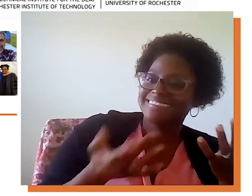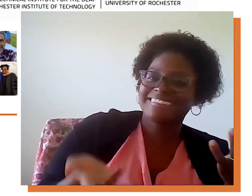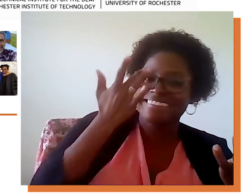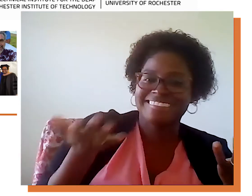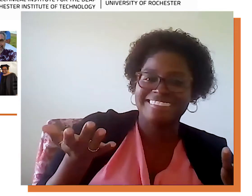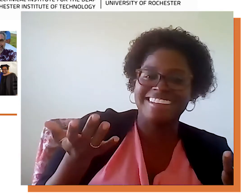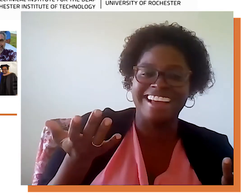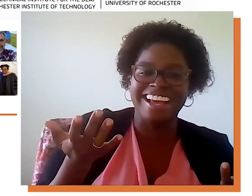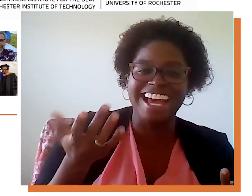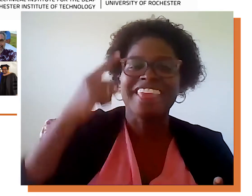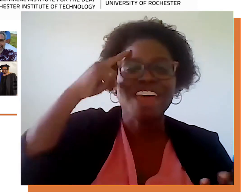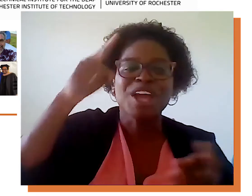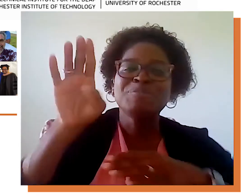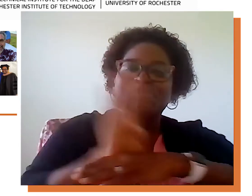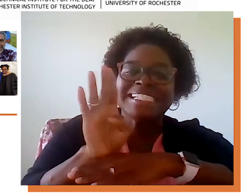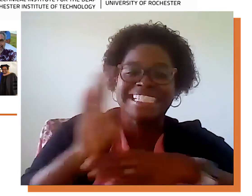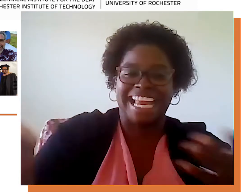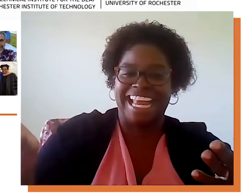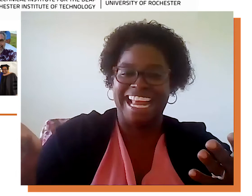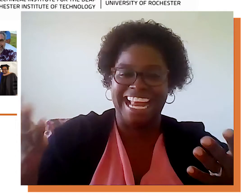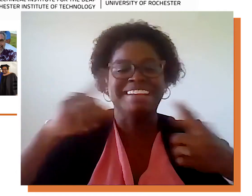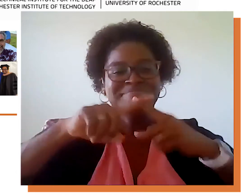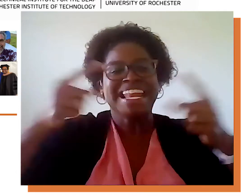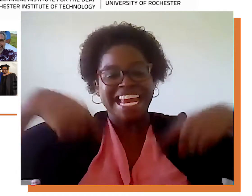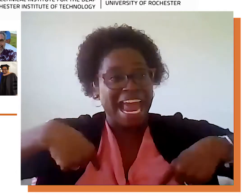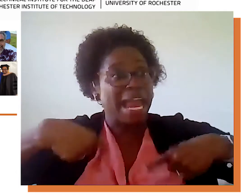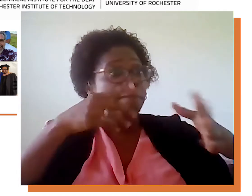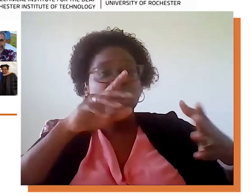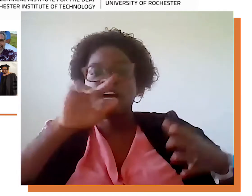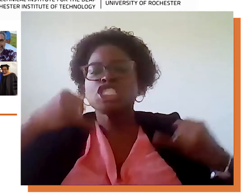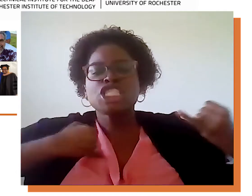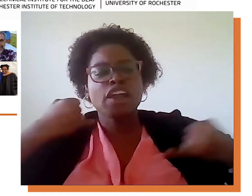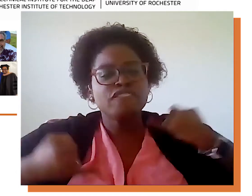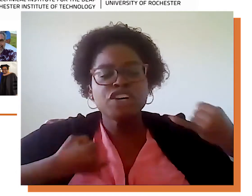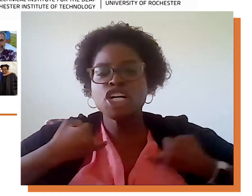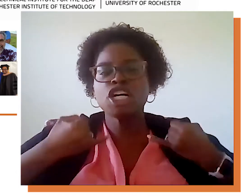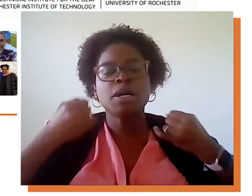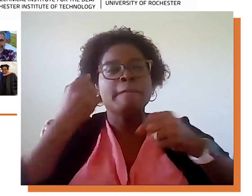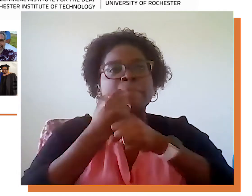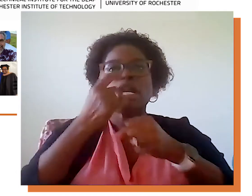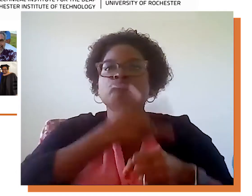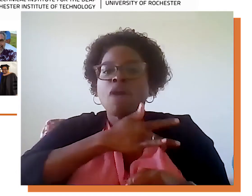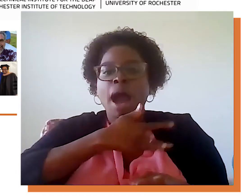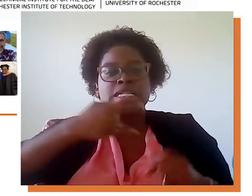You're coming to Rochester now." And here I am. And it's amazing. But Jennifer Gravitz was there,